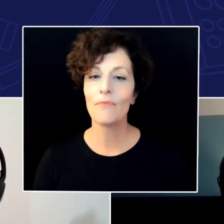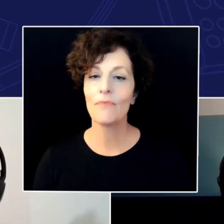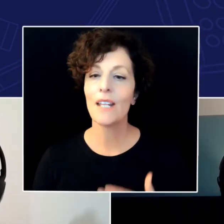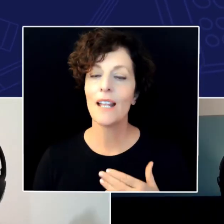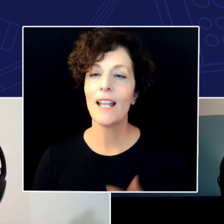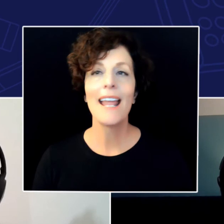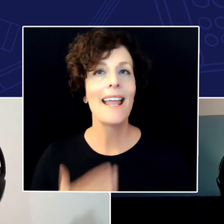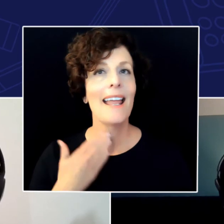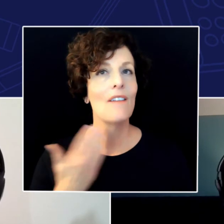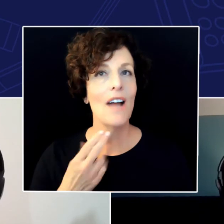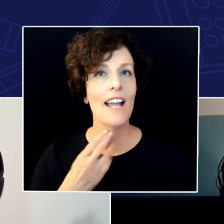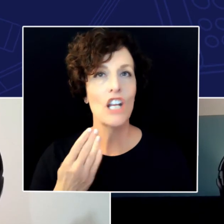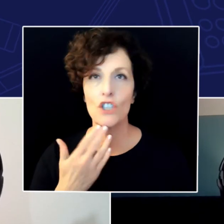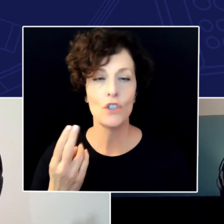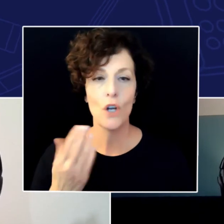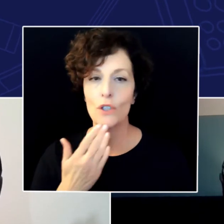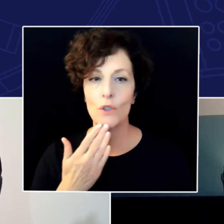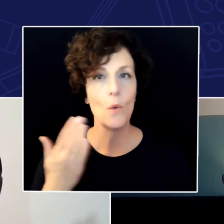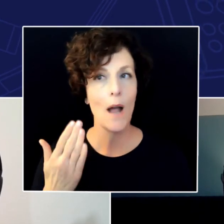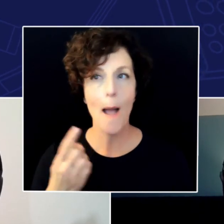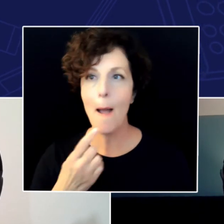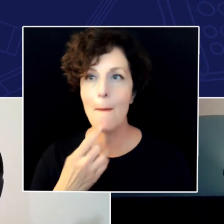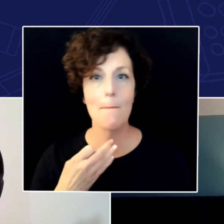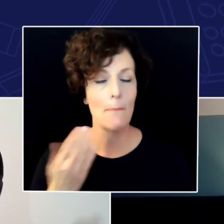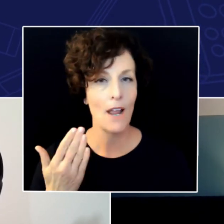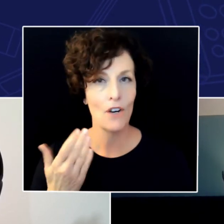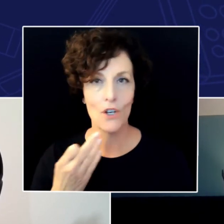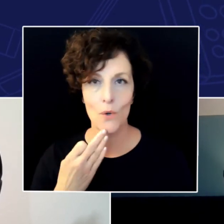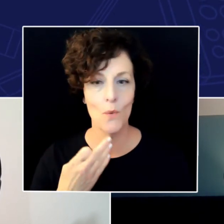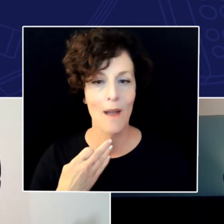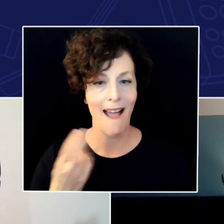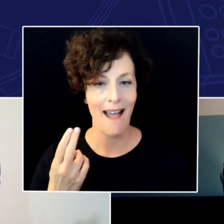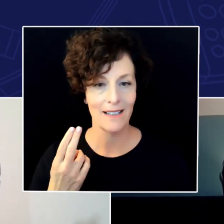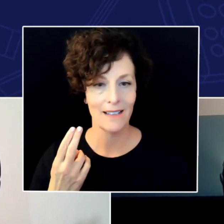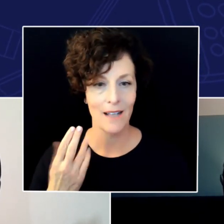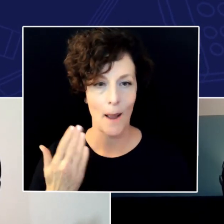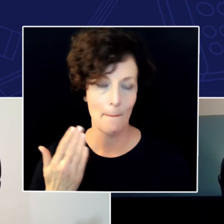[DR. CHIANG:] If I can go -- if I can talk to a parent who has